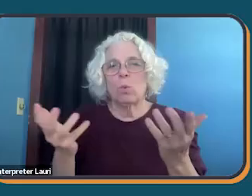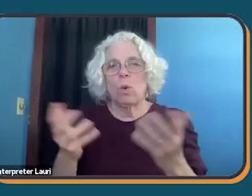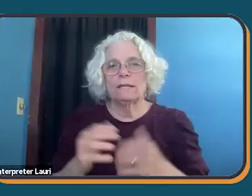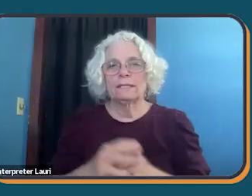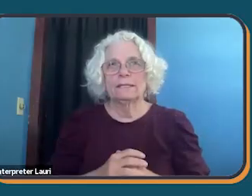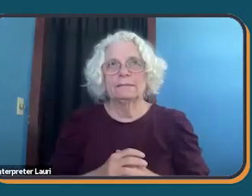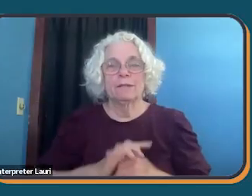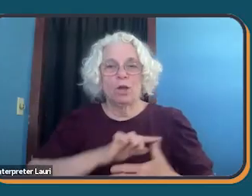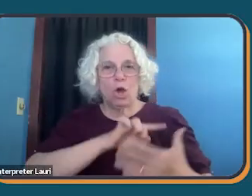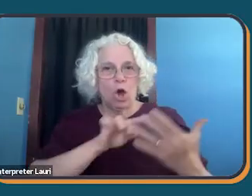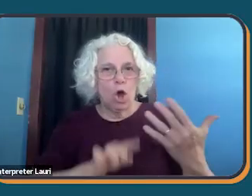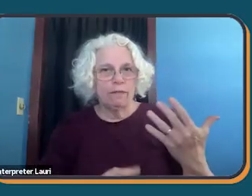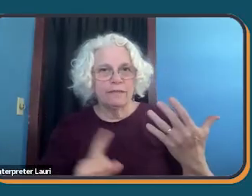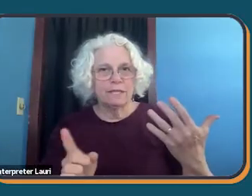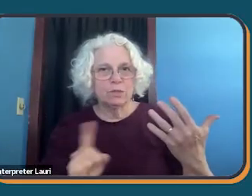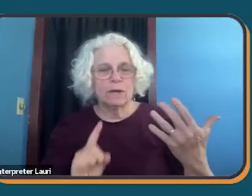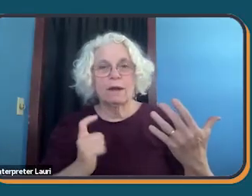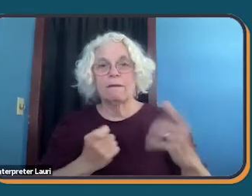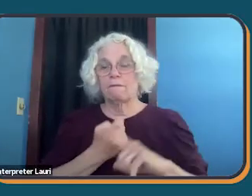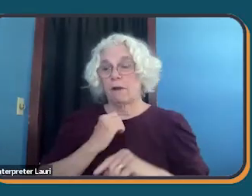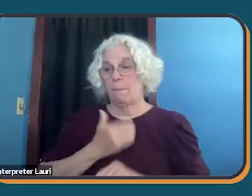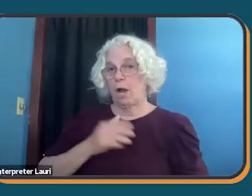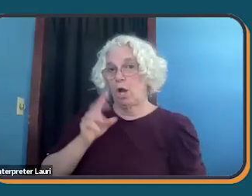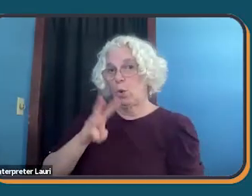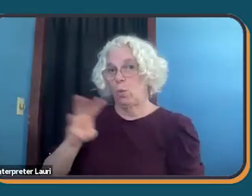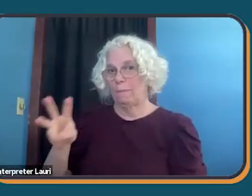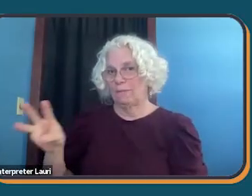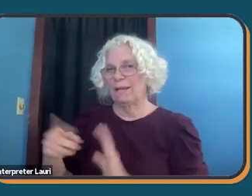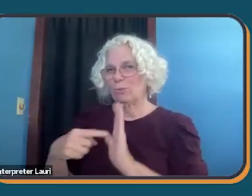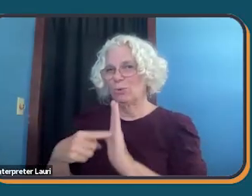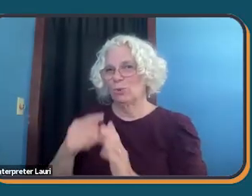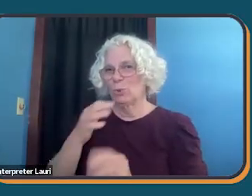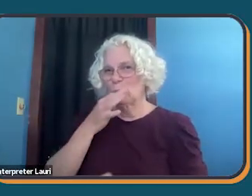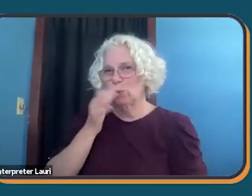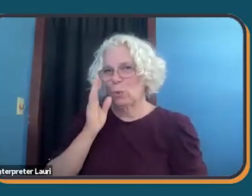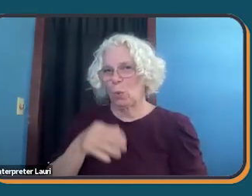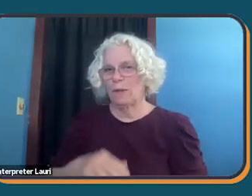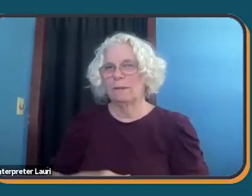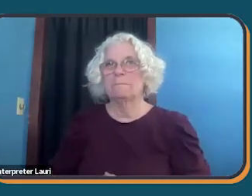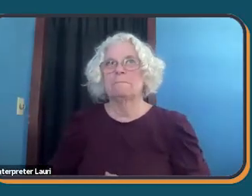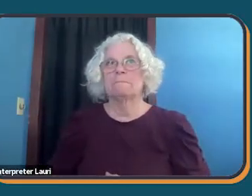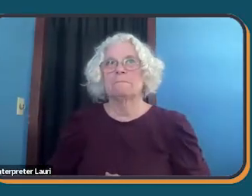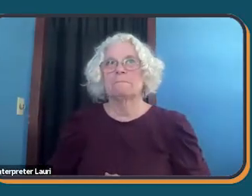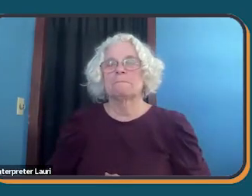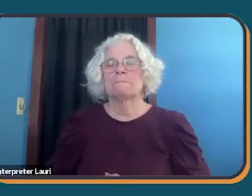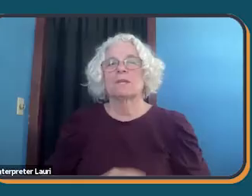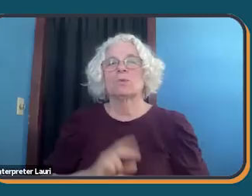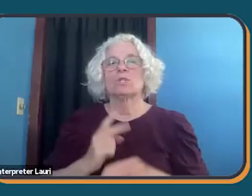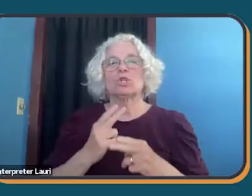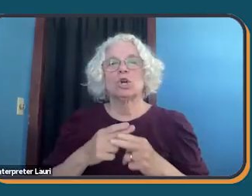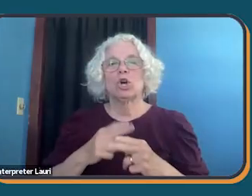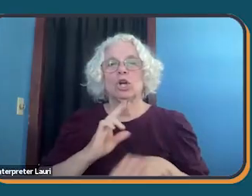So, all of the tools I'm about to reference are available on our website, which we'll share in just a bit.